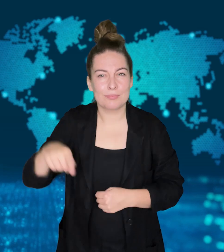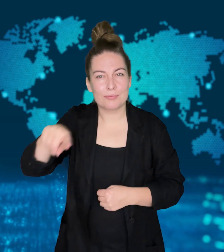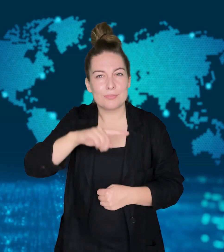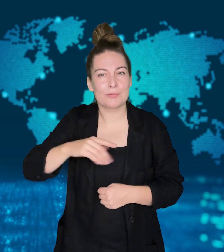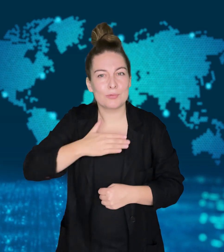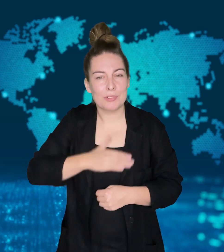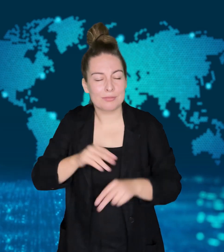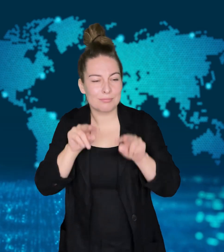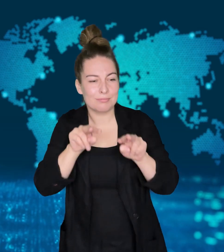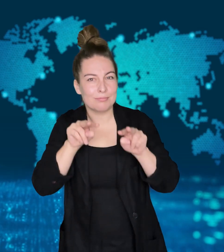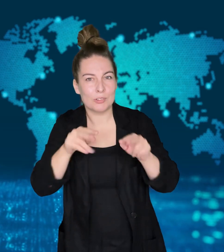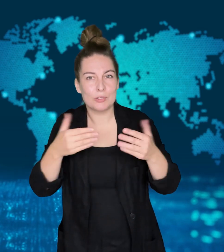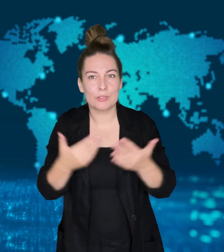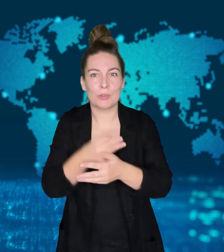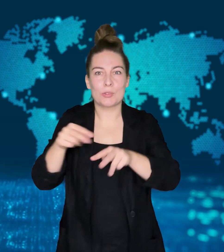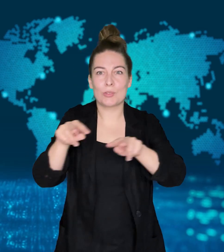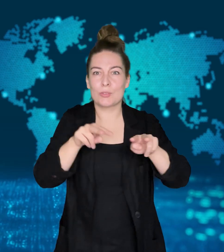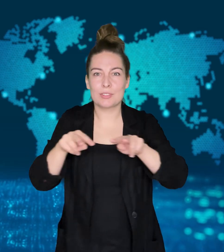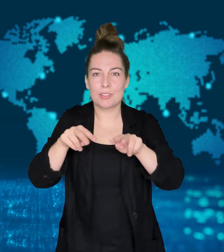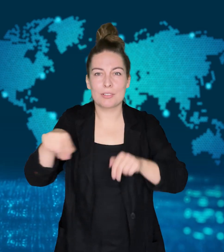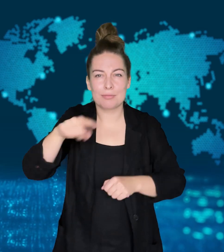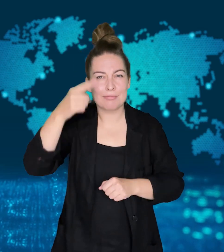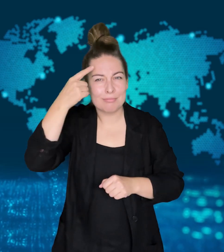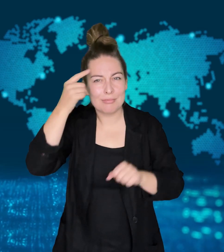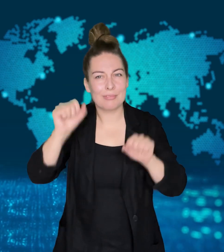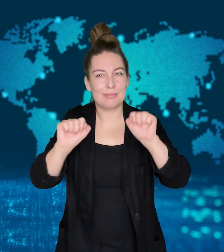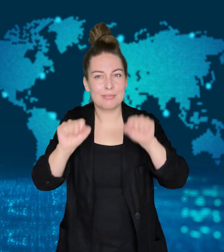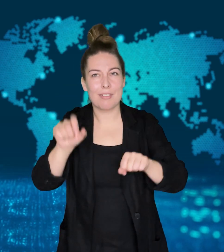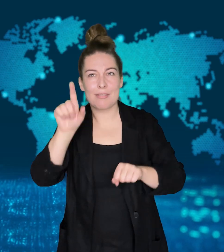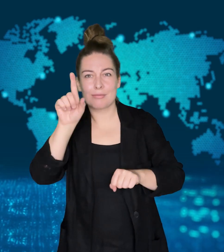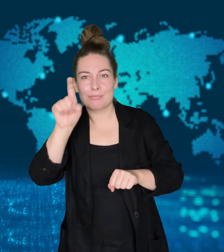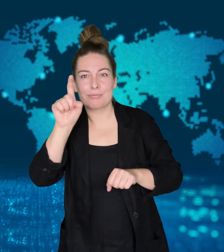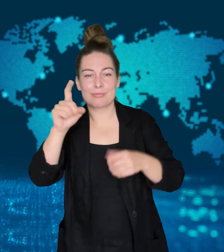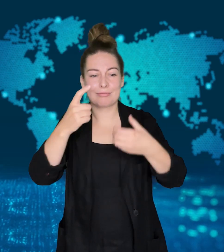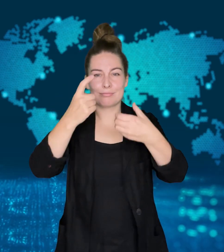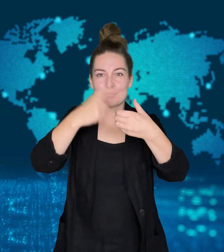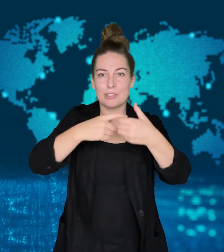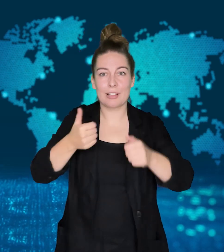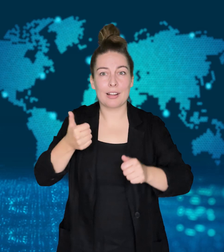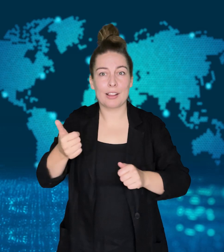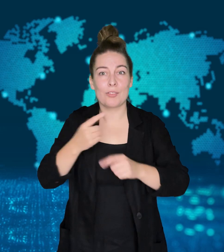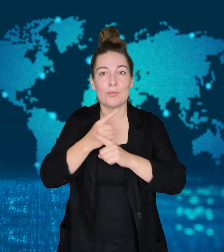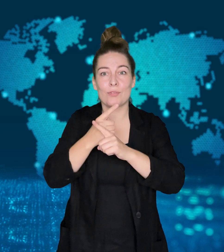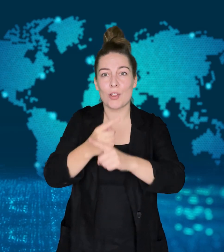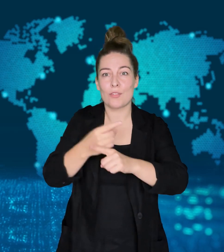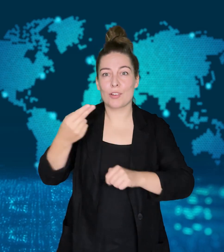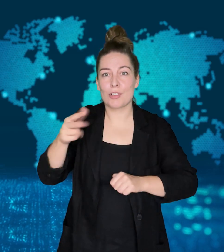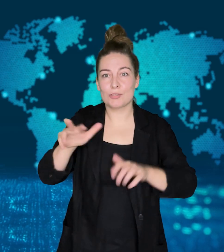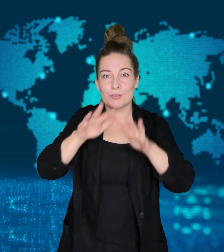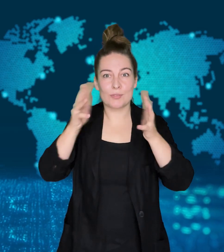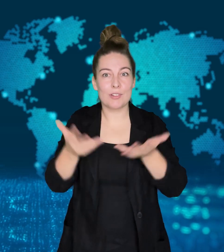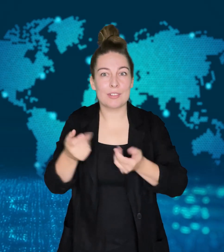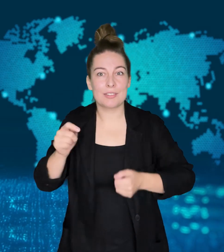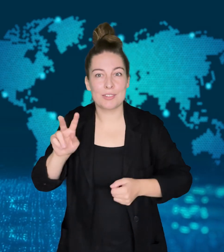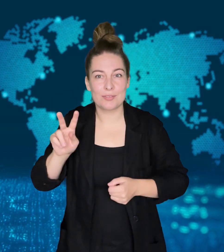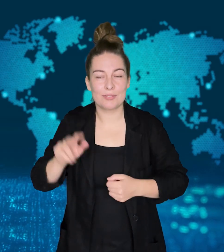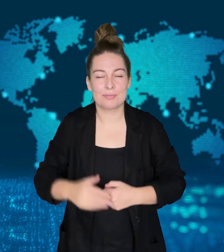Don't forget to subscribe, like, and follow H3 World TV to get new video updates!